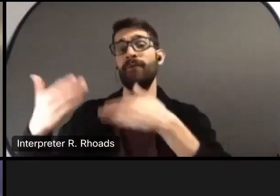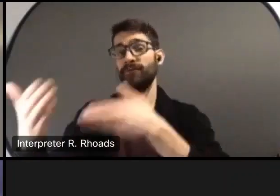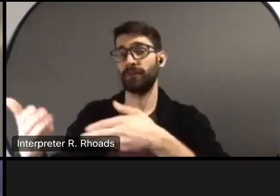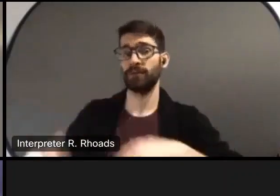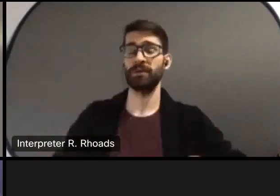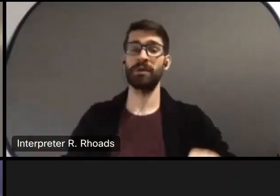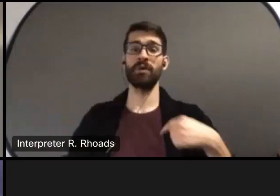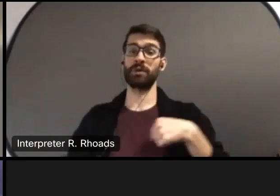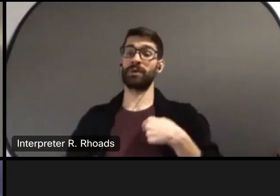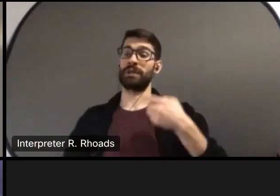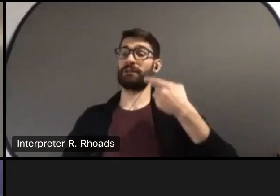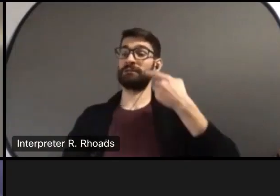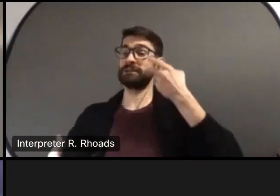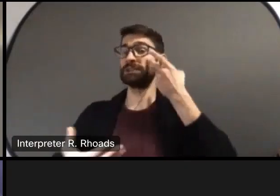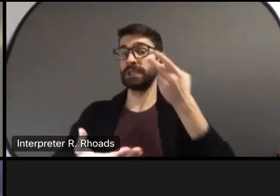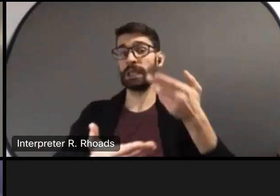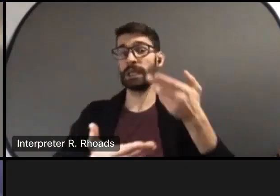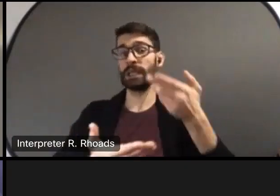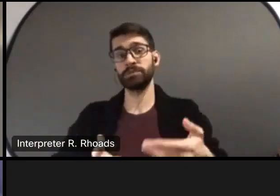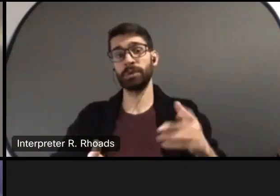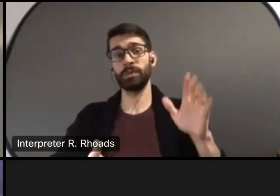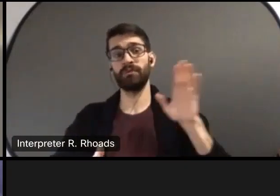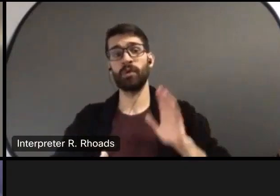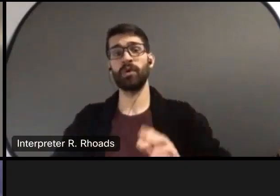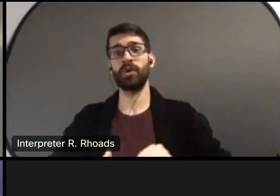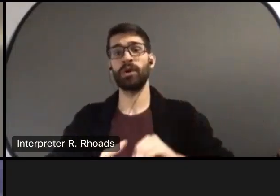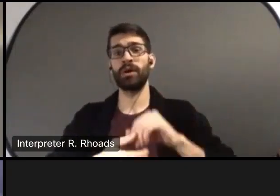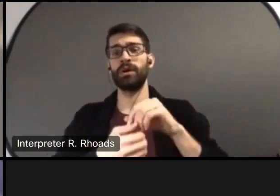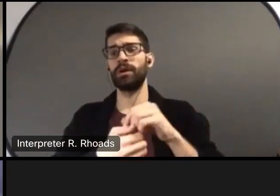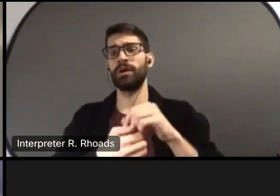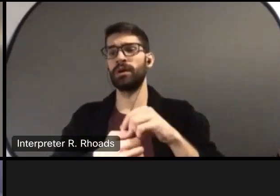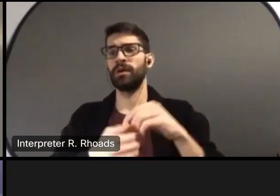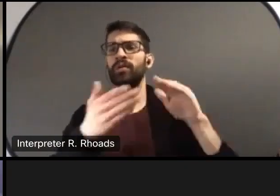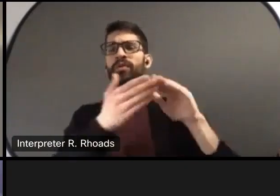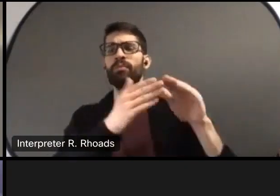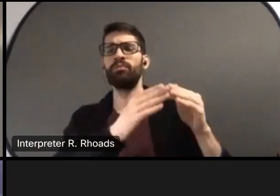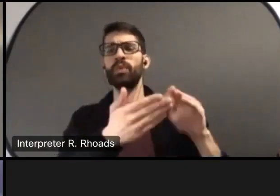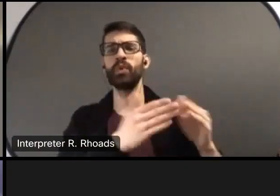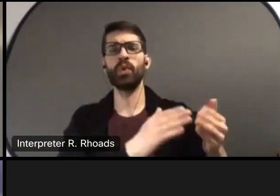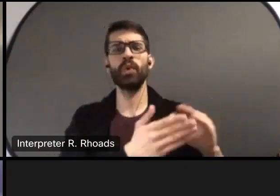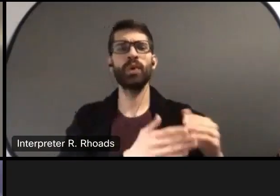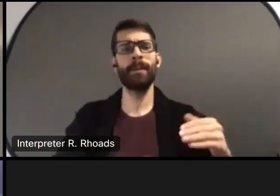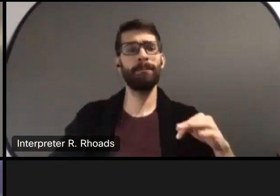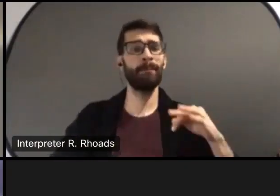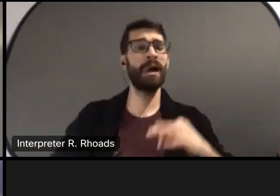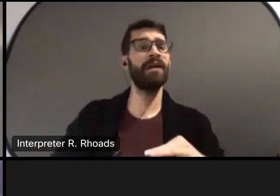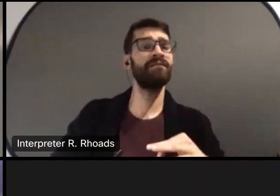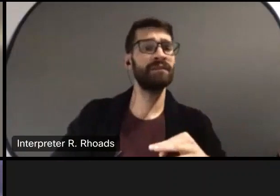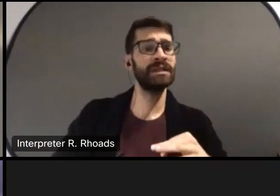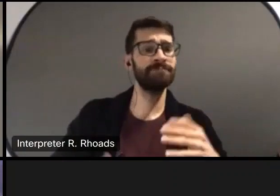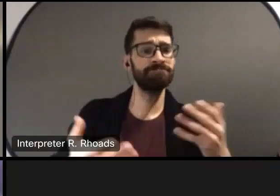seen in some ANCs as part of a community benefit agreement with some of the developers,